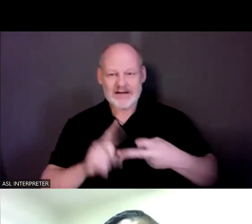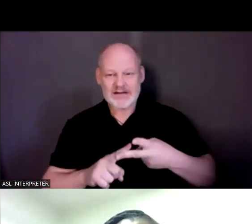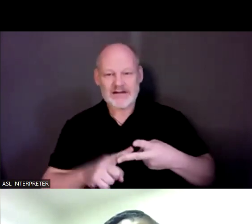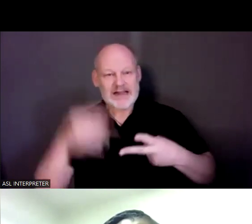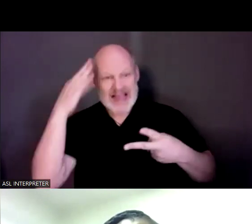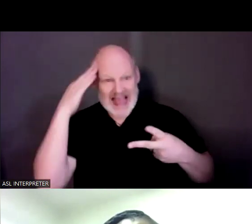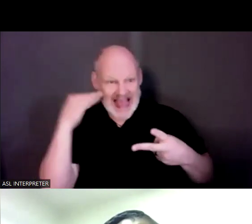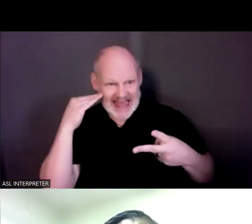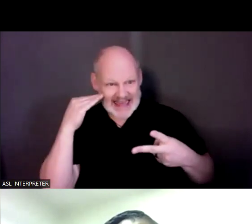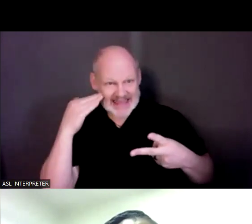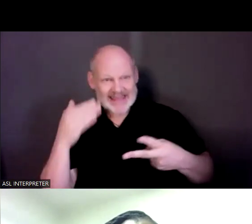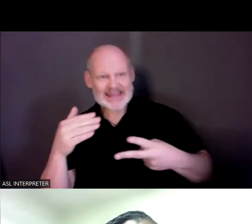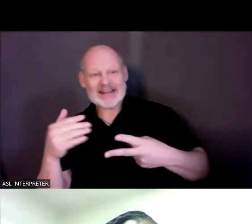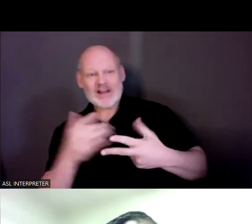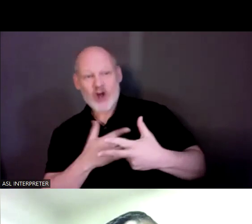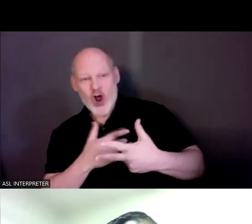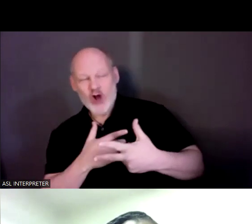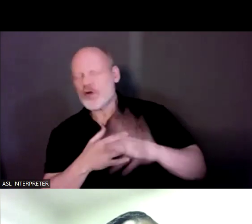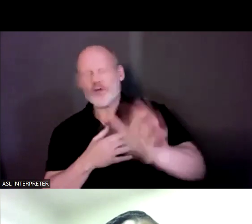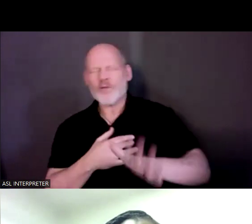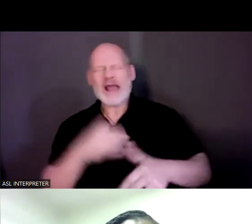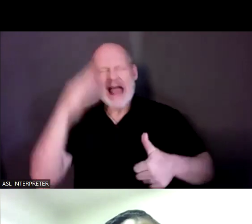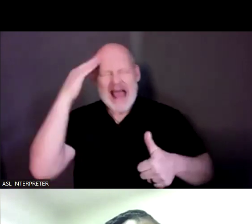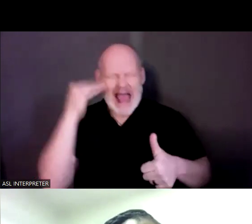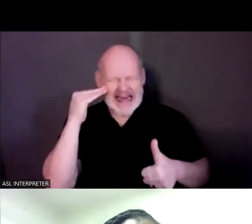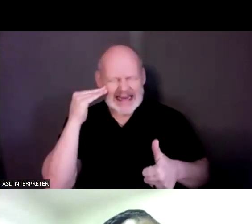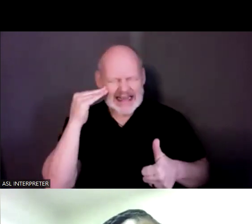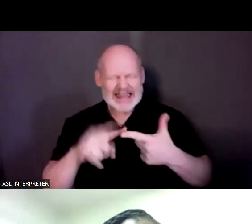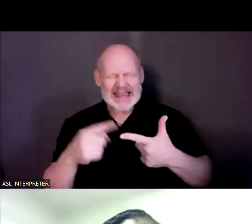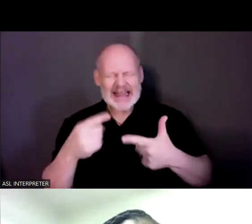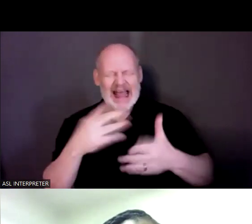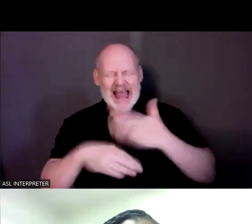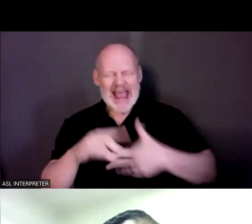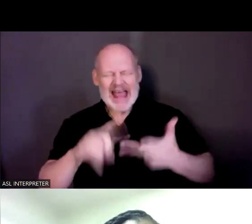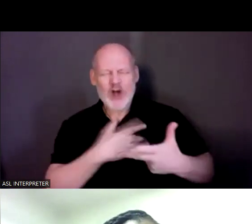and then other so just another way to build a connection um as that kid walks into the door